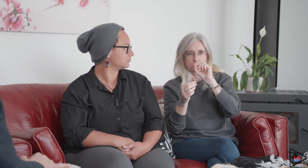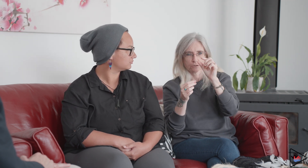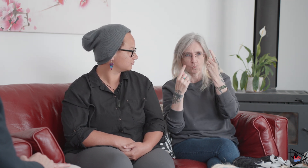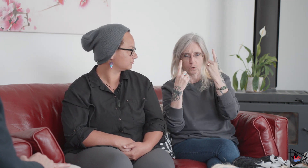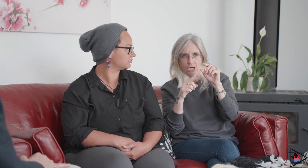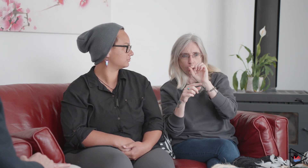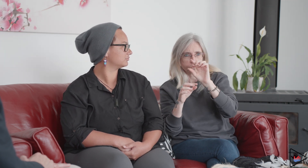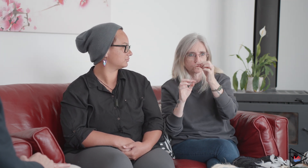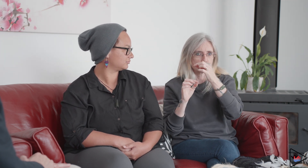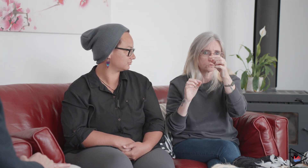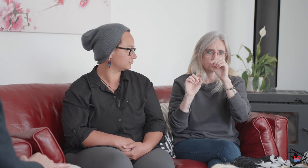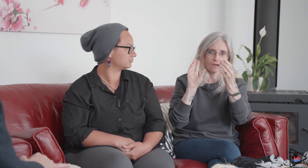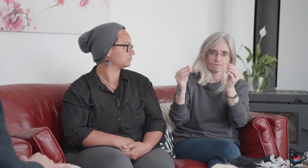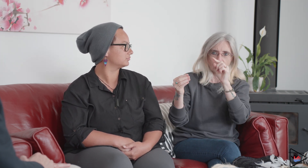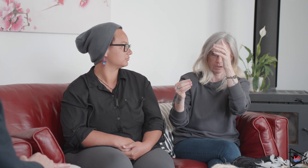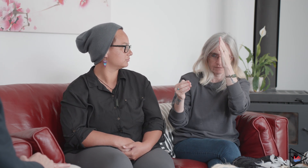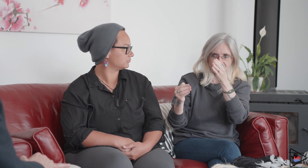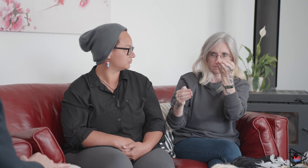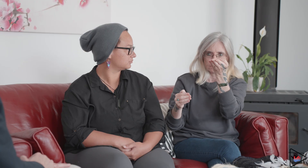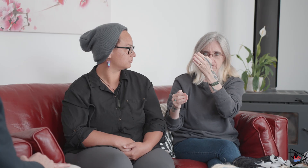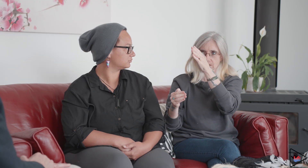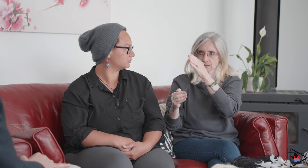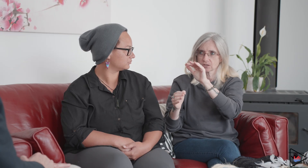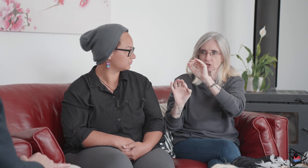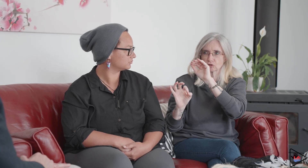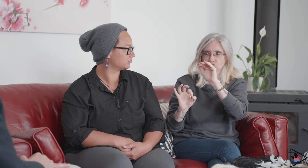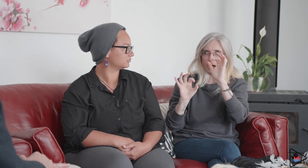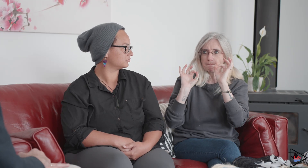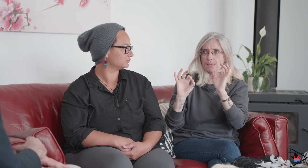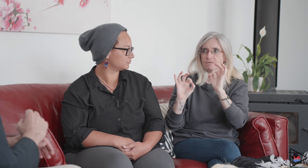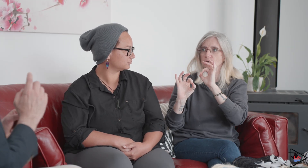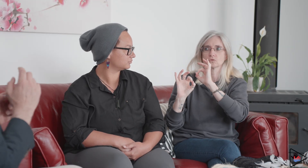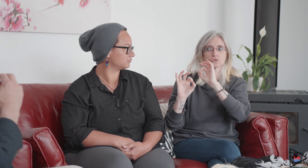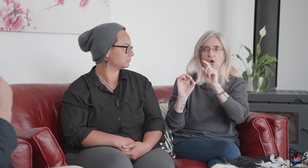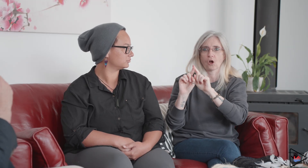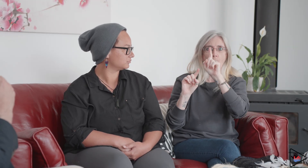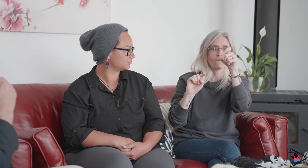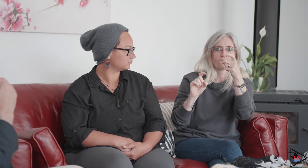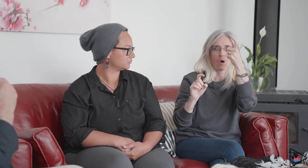through. And so, that's really important that when you're looking at the front of the panel, that